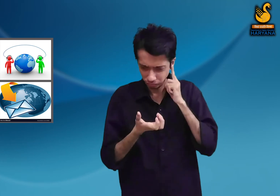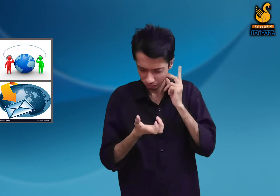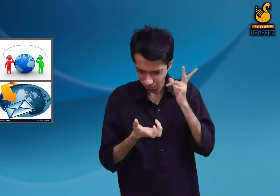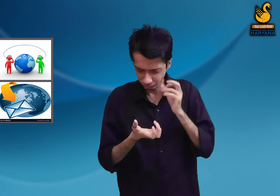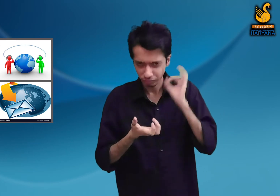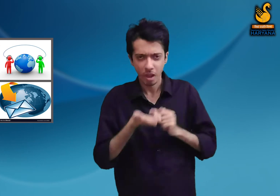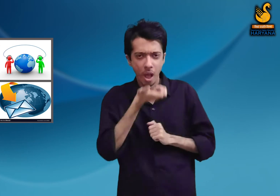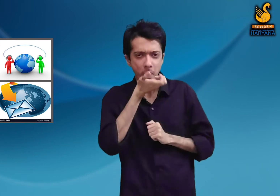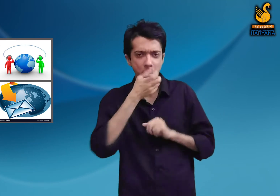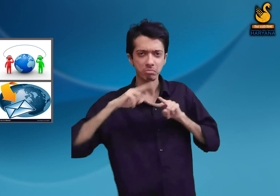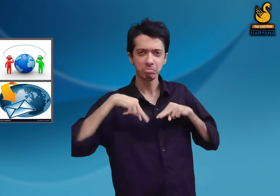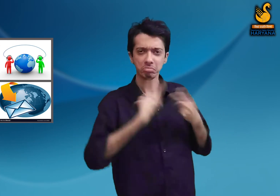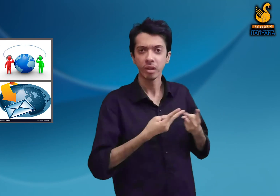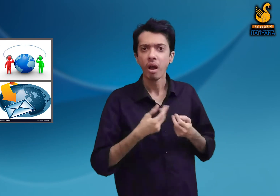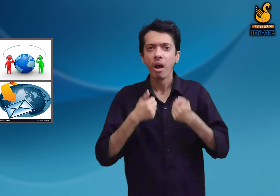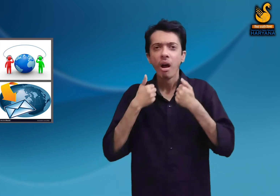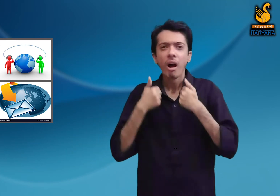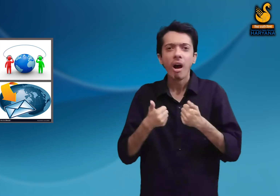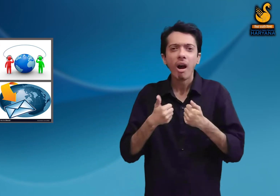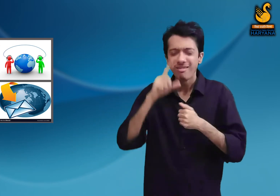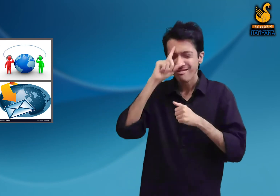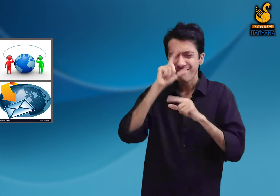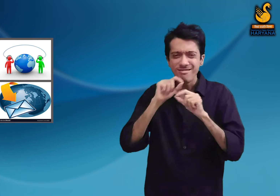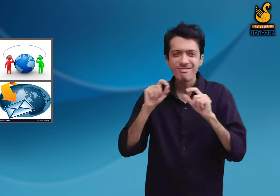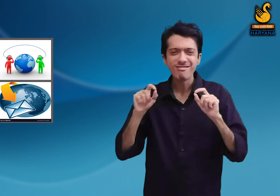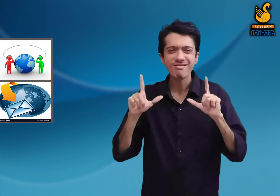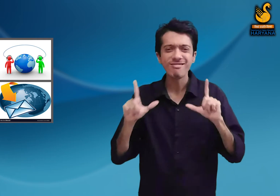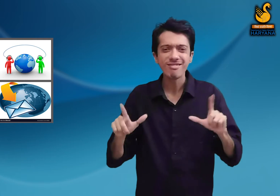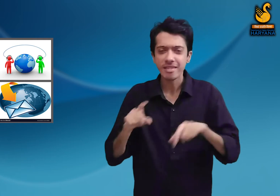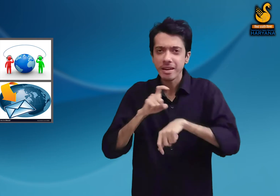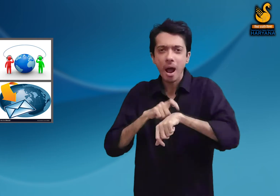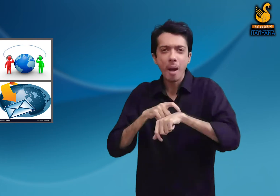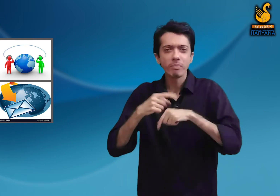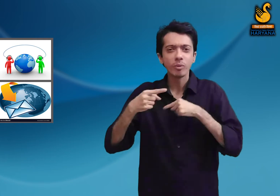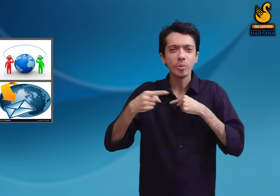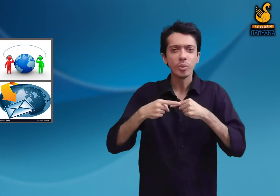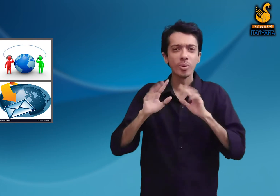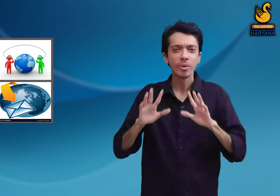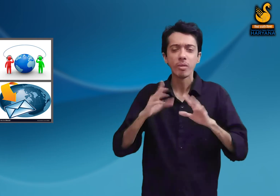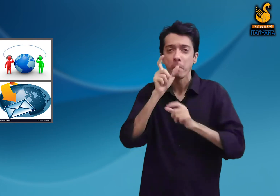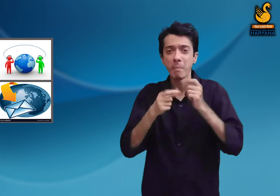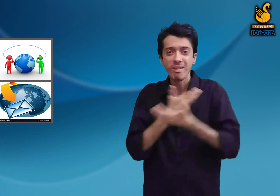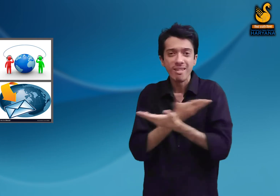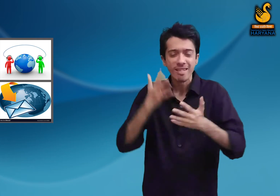which is convenient for us. It also helps us to get an immediate response. This is very comfortable and can be done in a very short time.